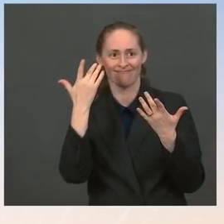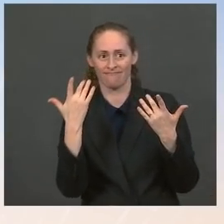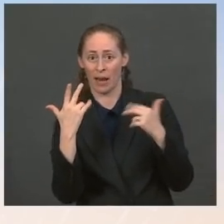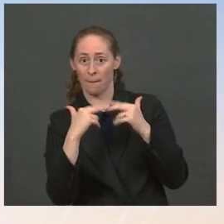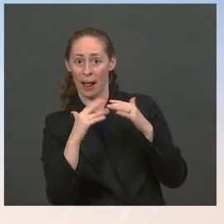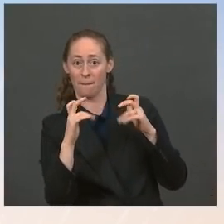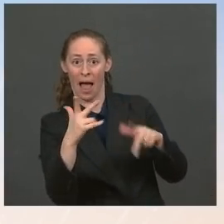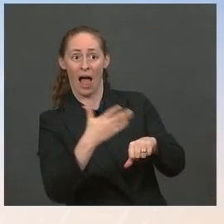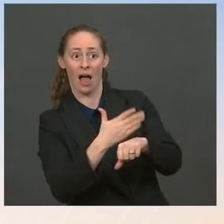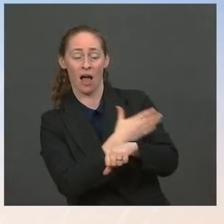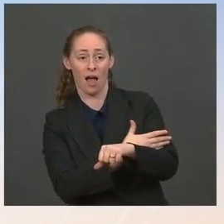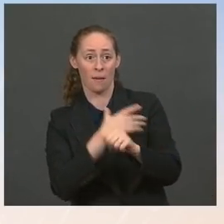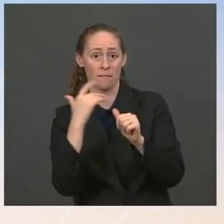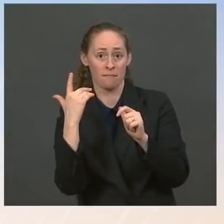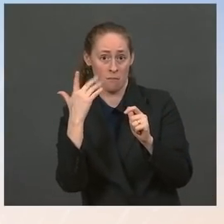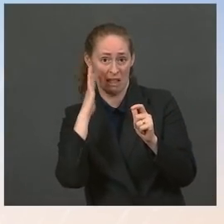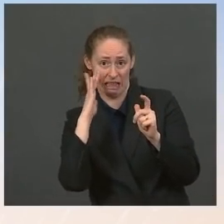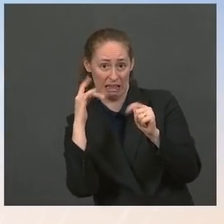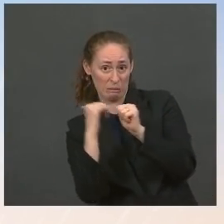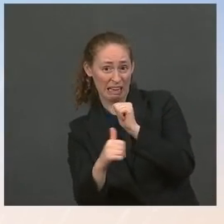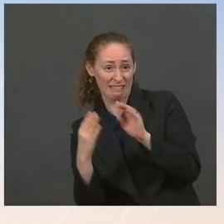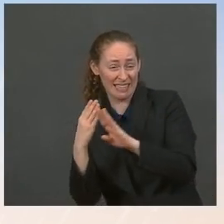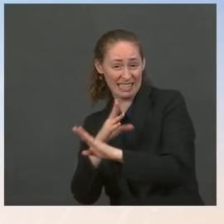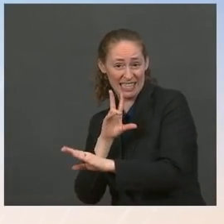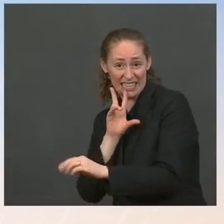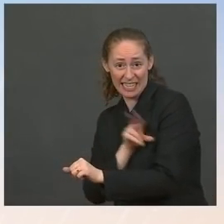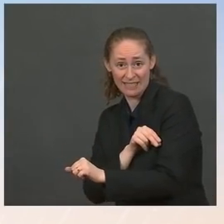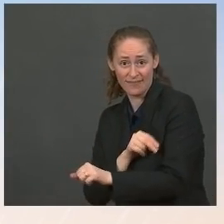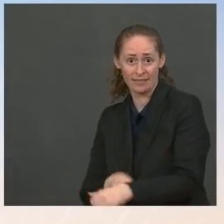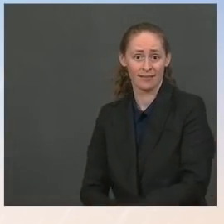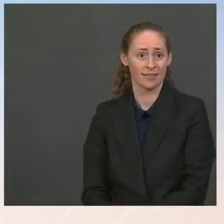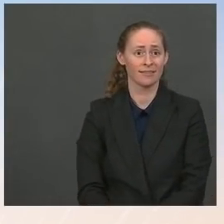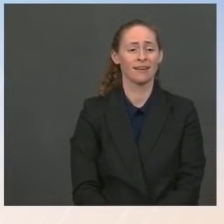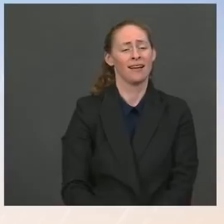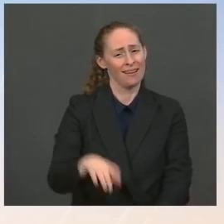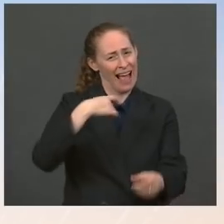Ms. Jean-Pierre: So, we're going to work very hard to make sure that this gets done.